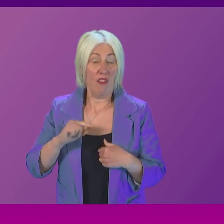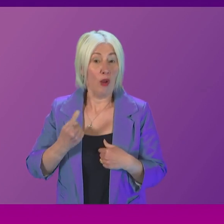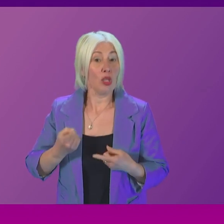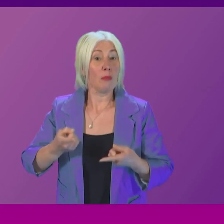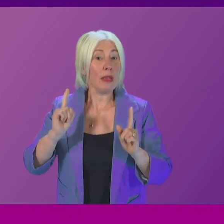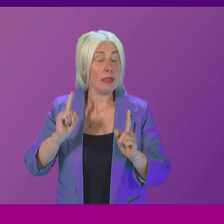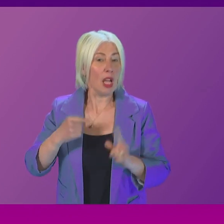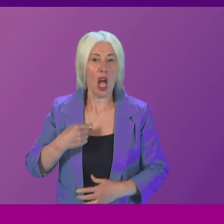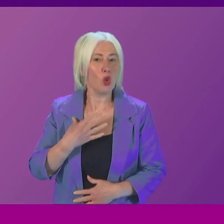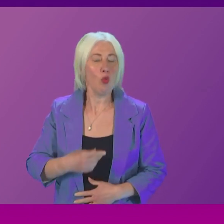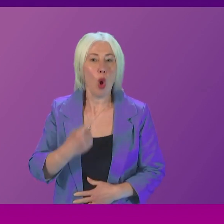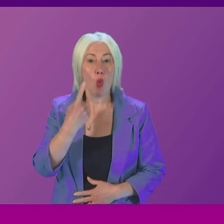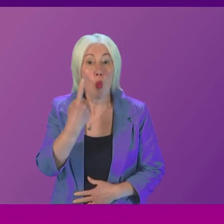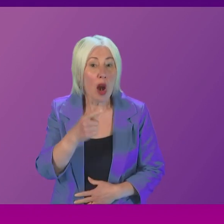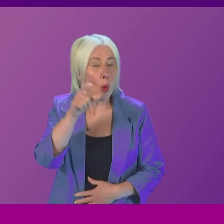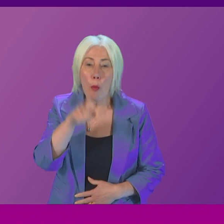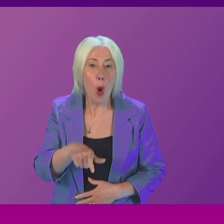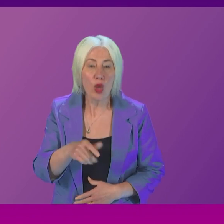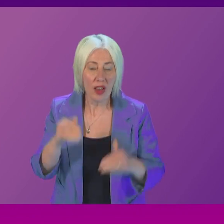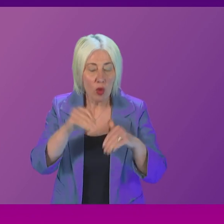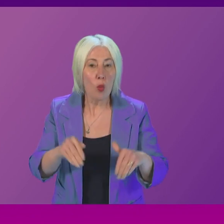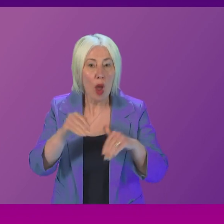not want a single person to have to wait longer than is necessary.